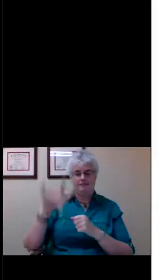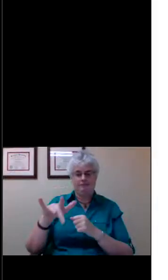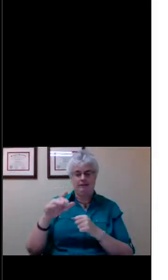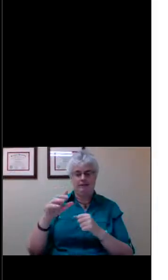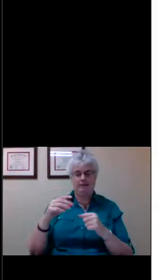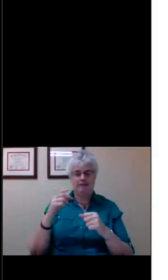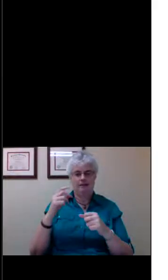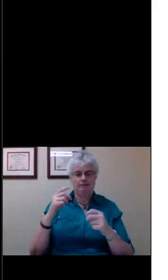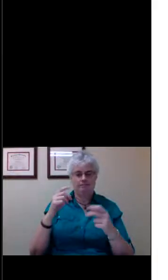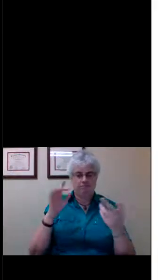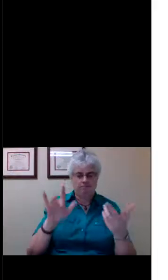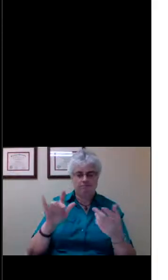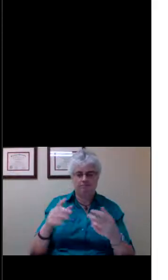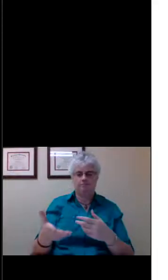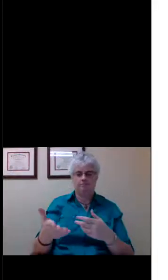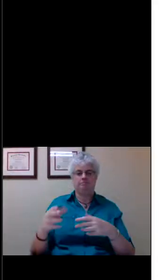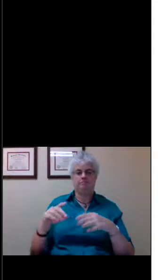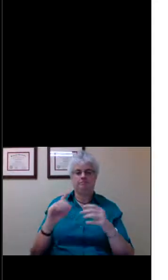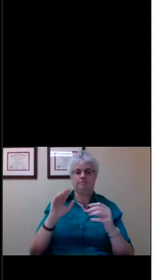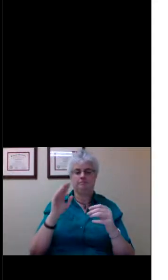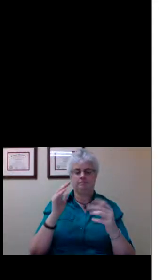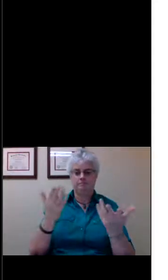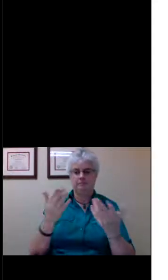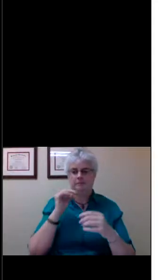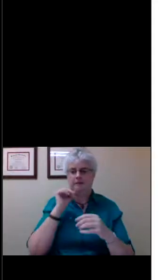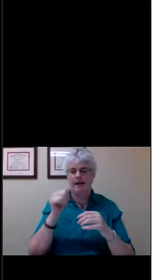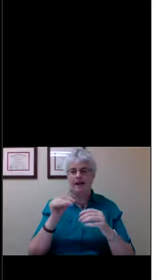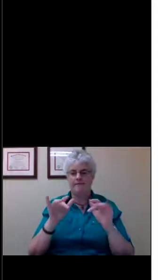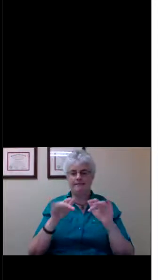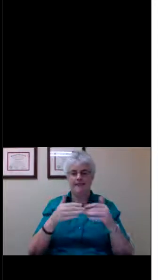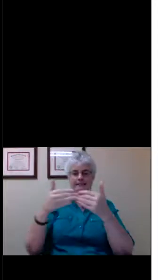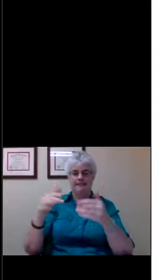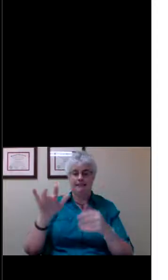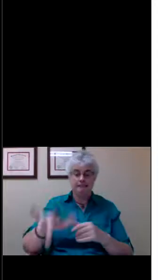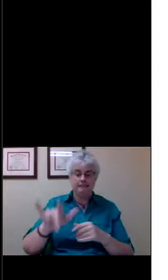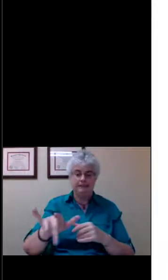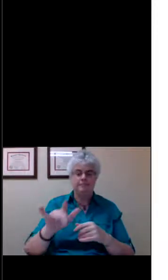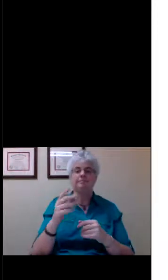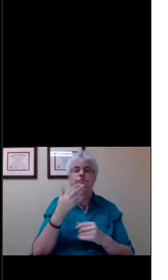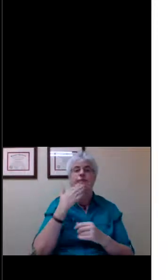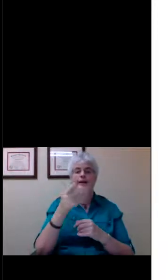So I can advance it. Holly: Yeah, that might be the best way because when i do it, it's not very effective.